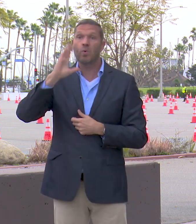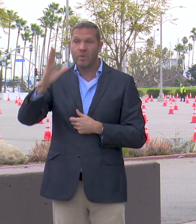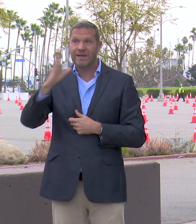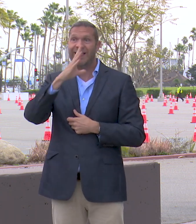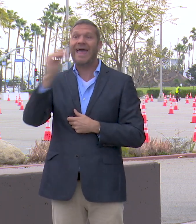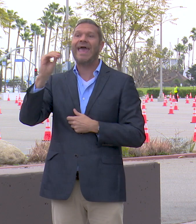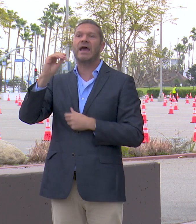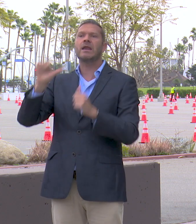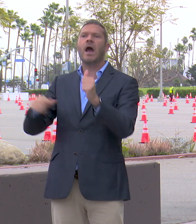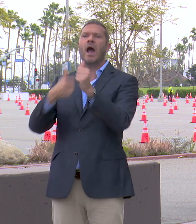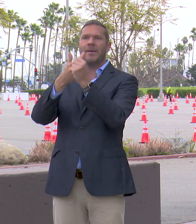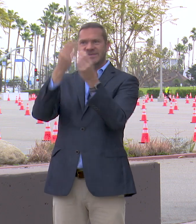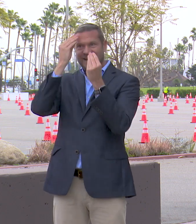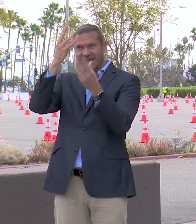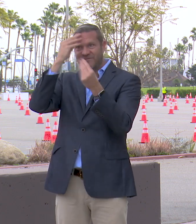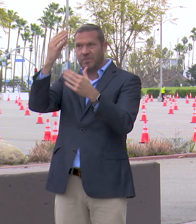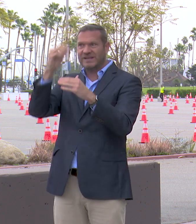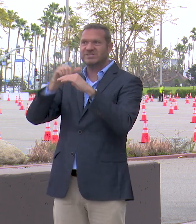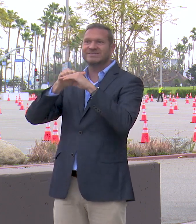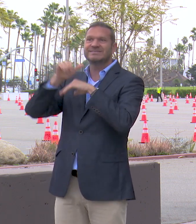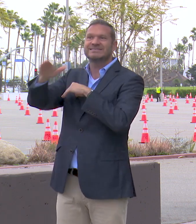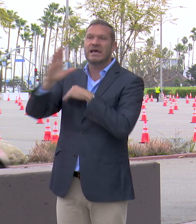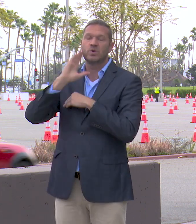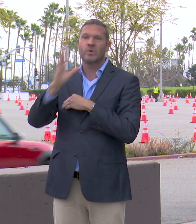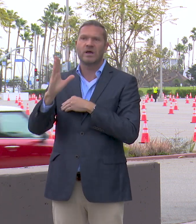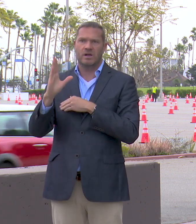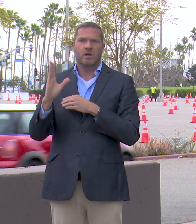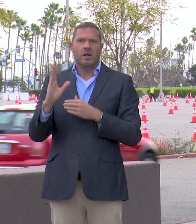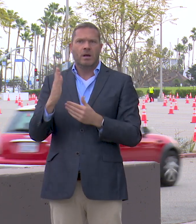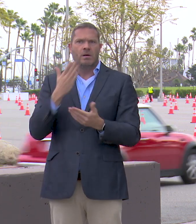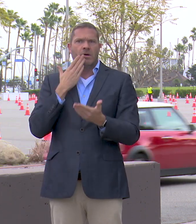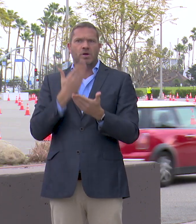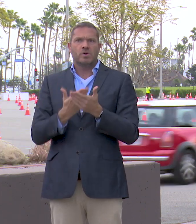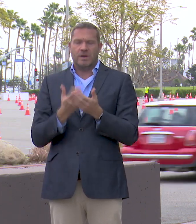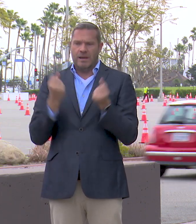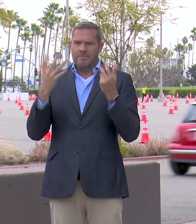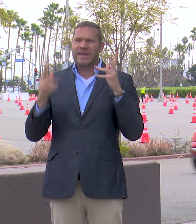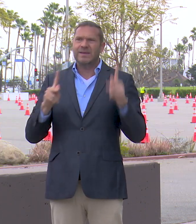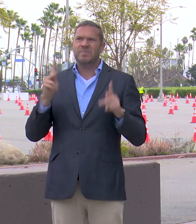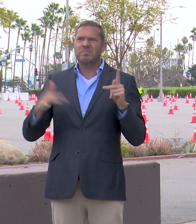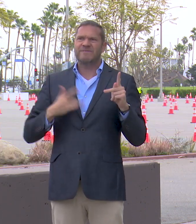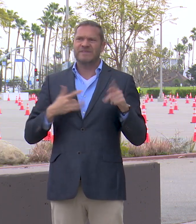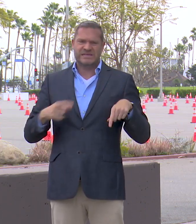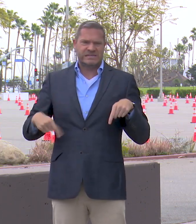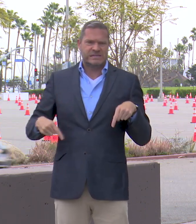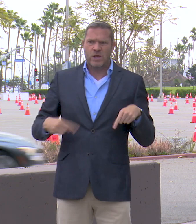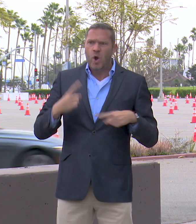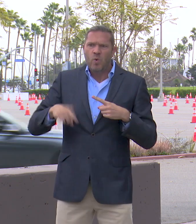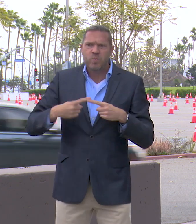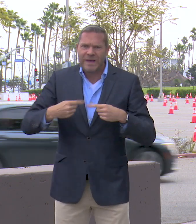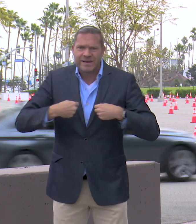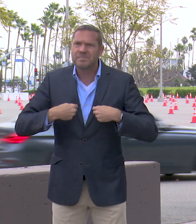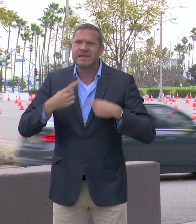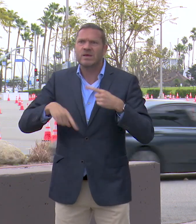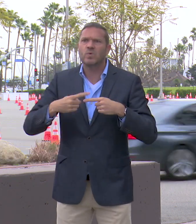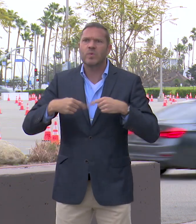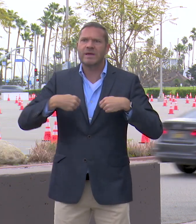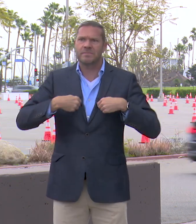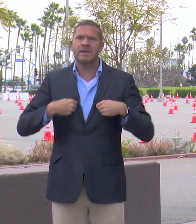So that kind of anxiety that a lot of folks have about when is my turn, we're going to transition to that system just today.